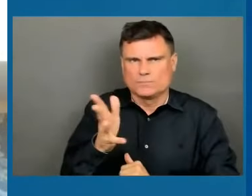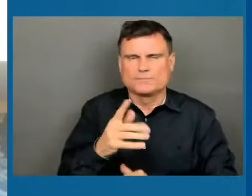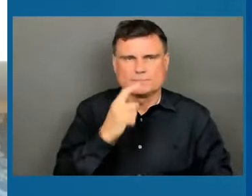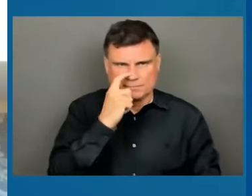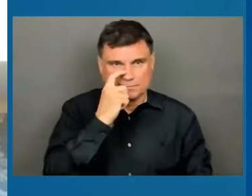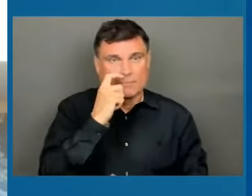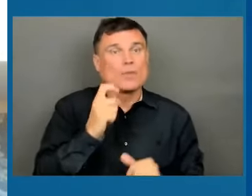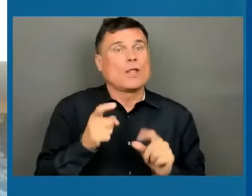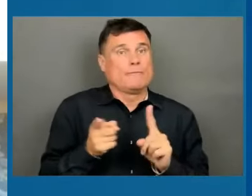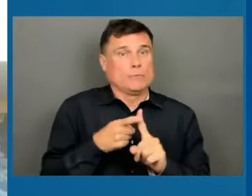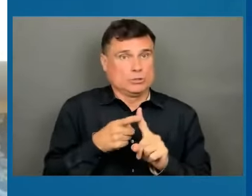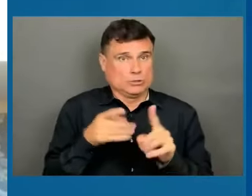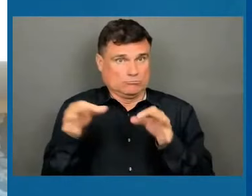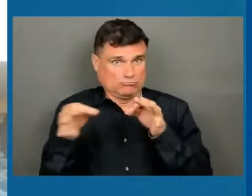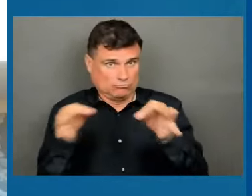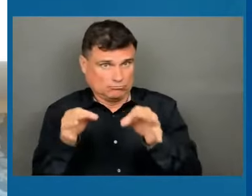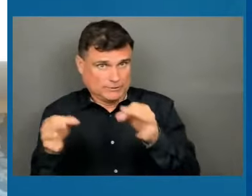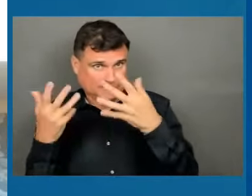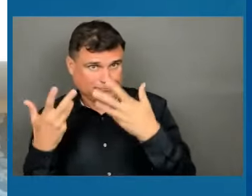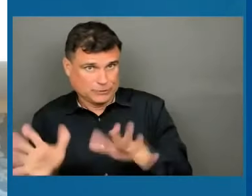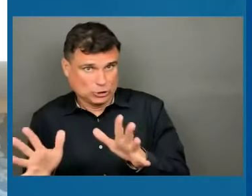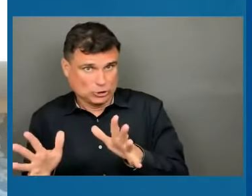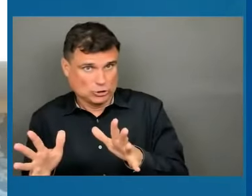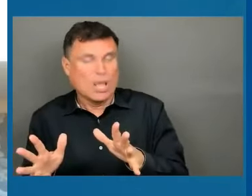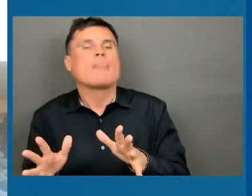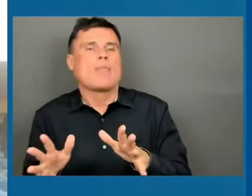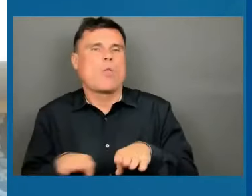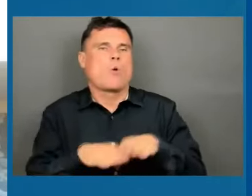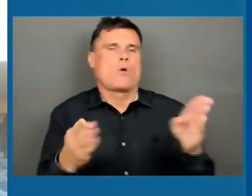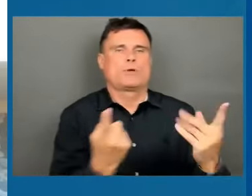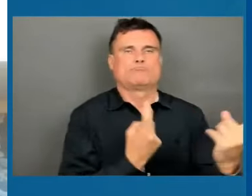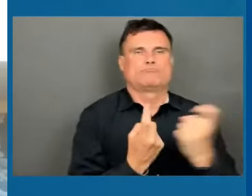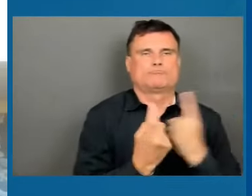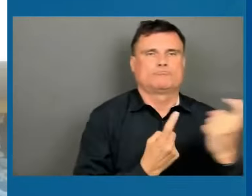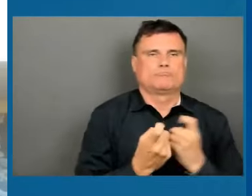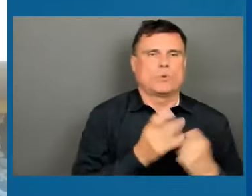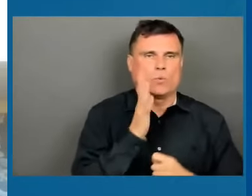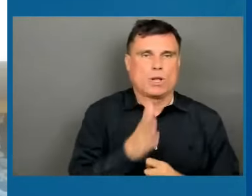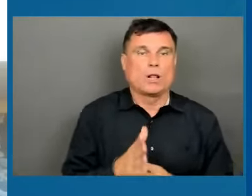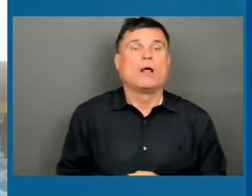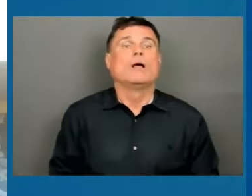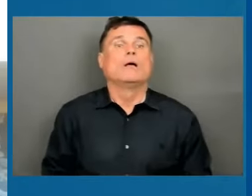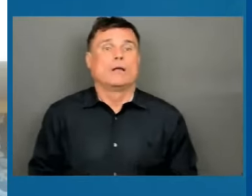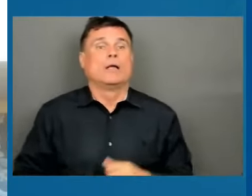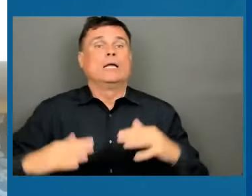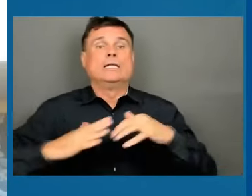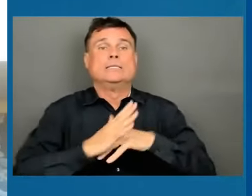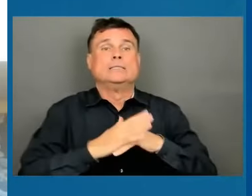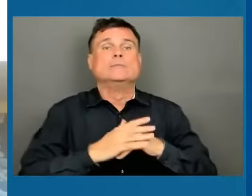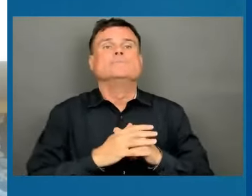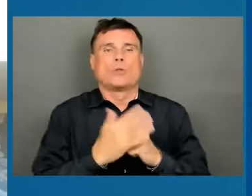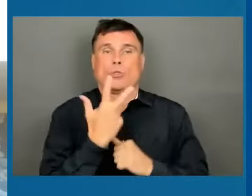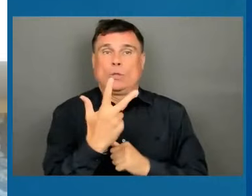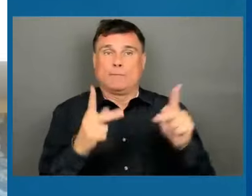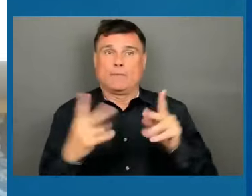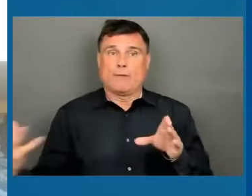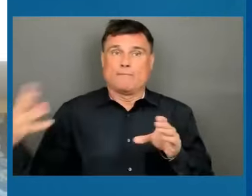opportunity to ask a question and a follow-up. The first of